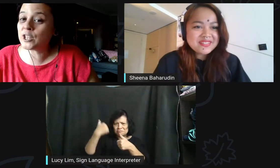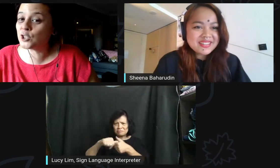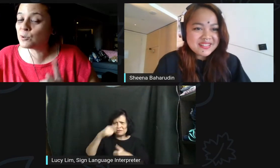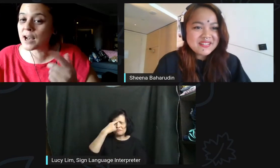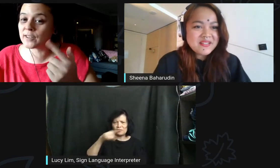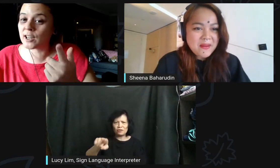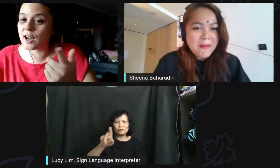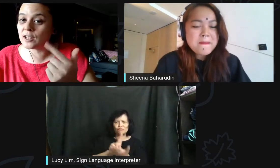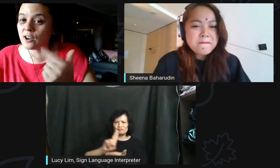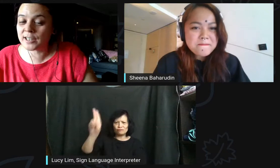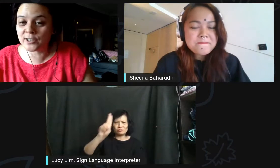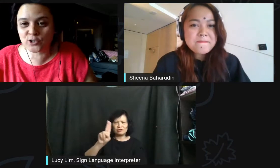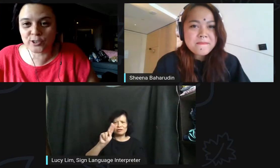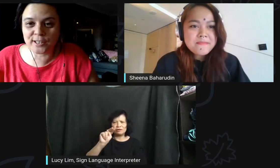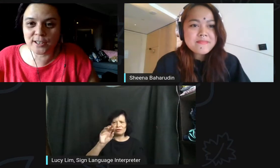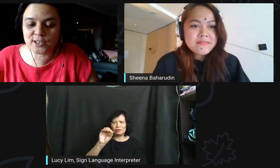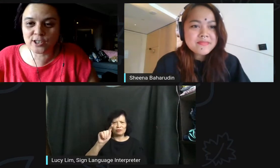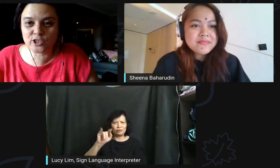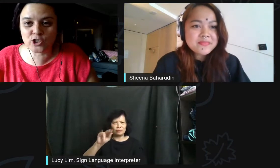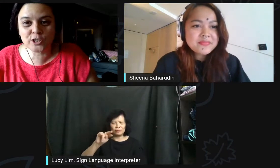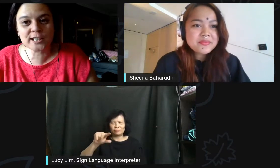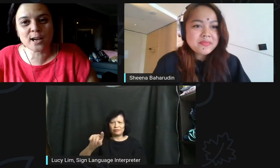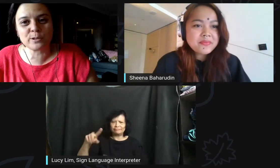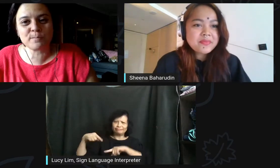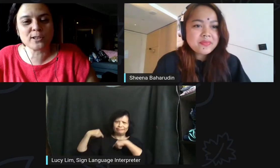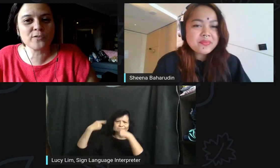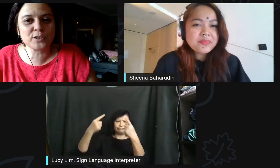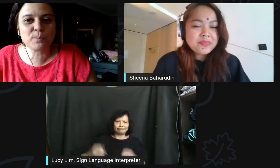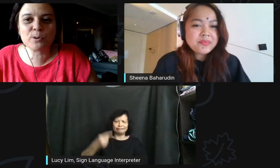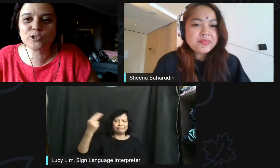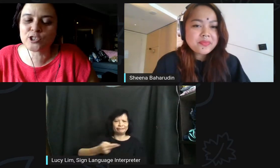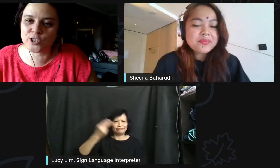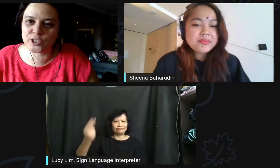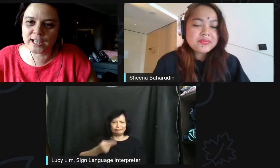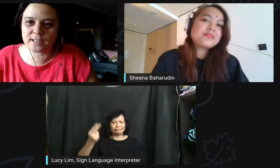Me and you have a long history. This journey that we been on, this poetry journey